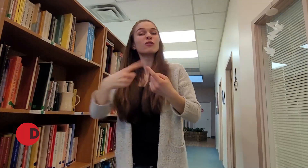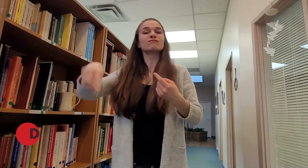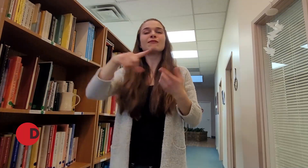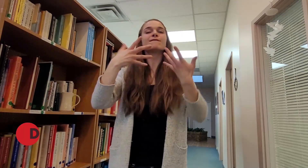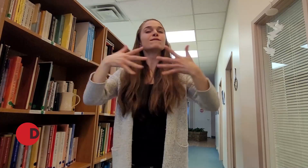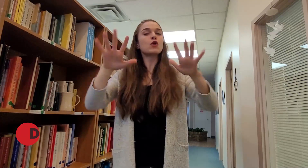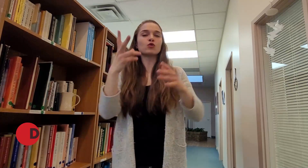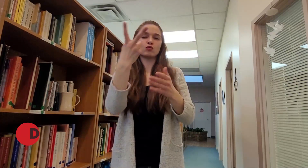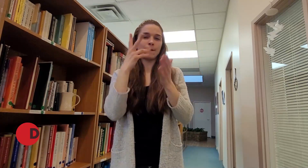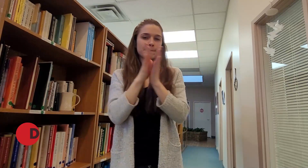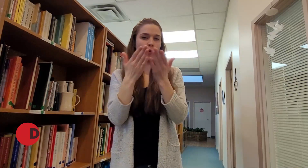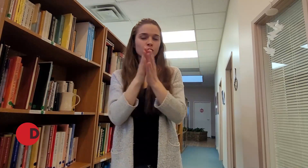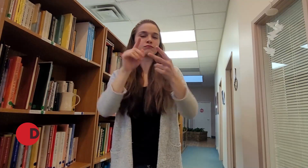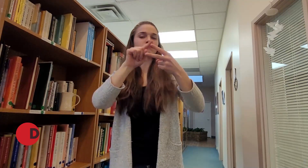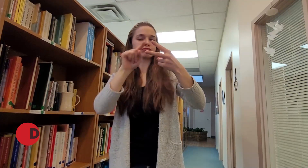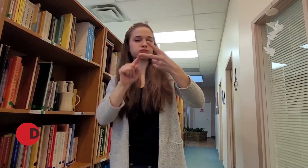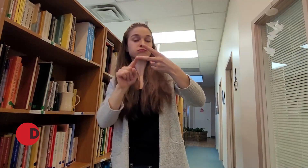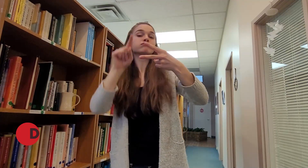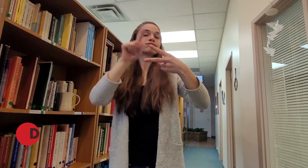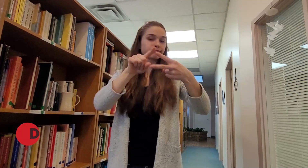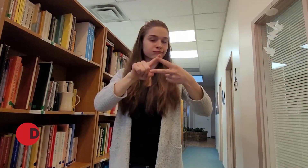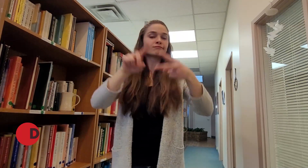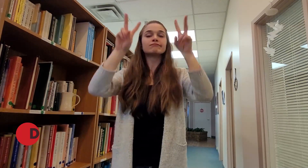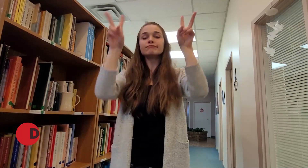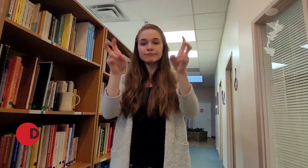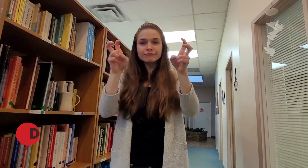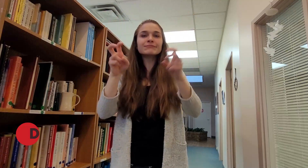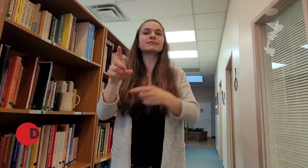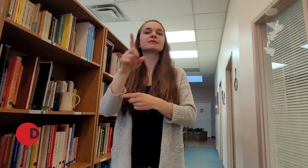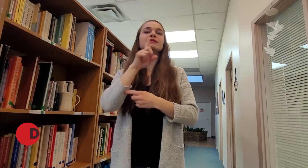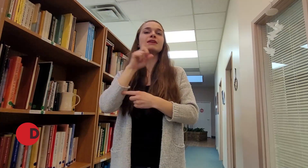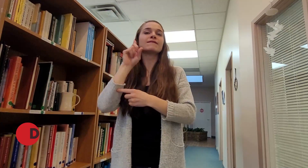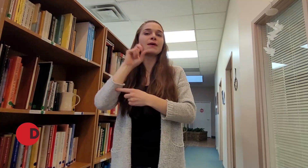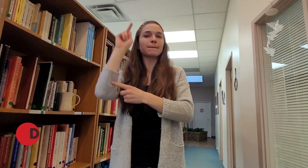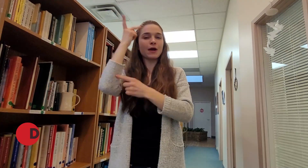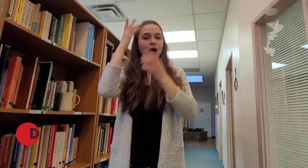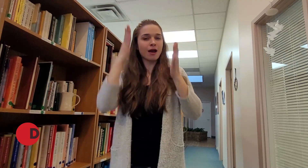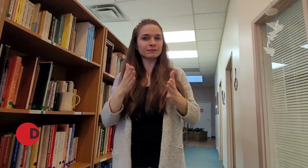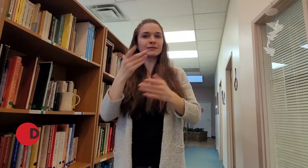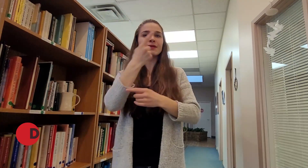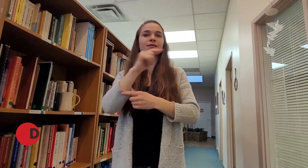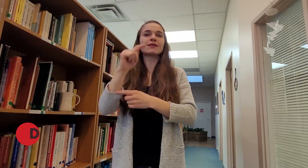they would invite the author or someone involved in the book